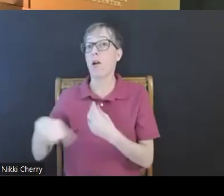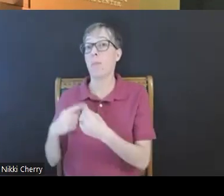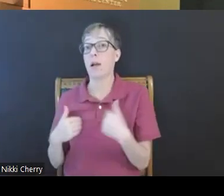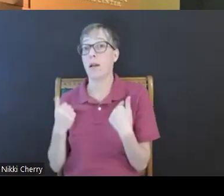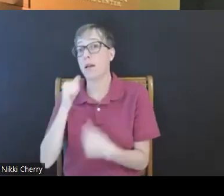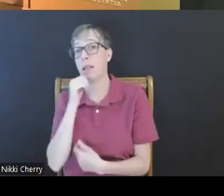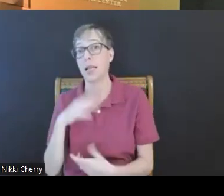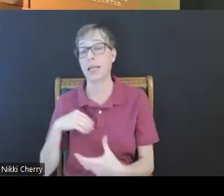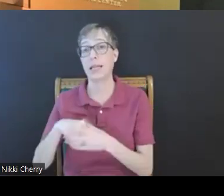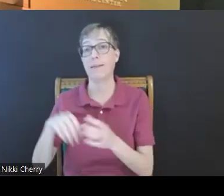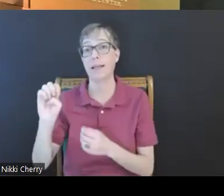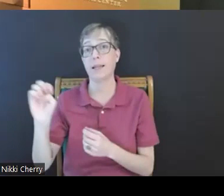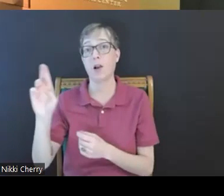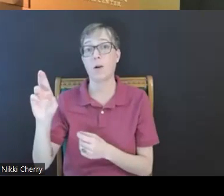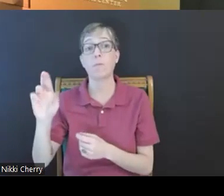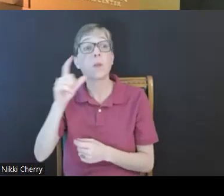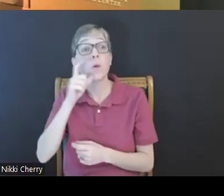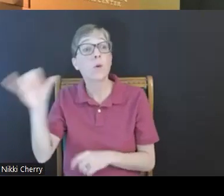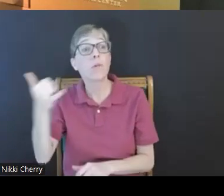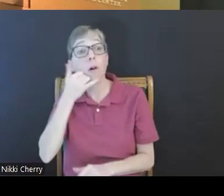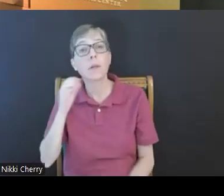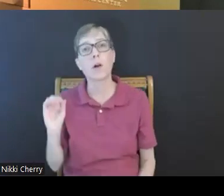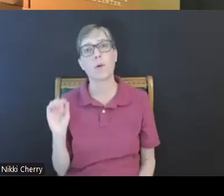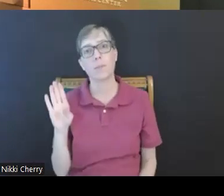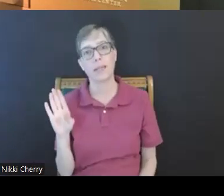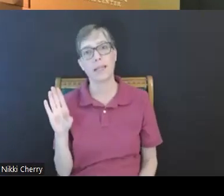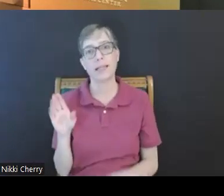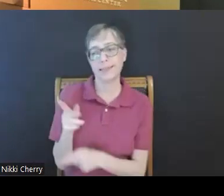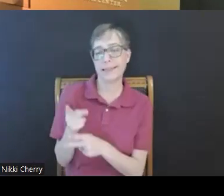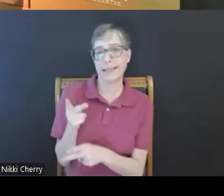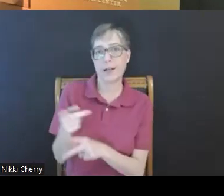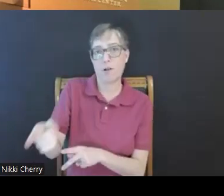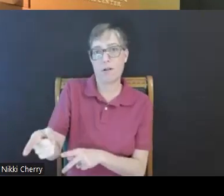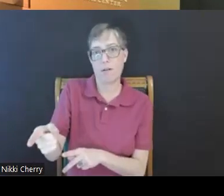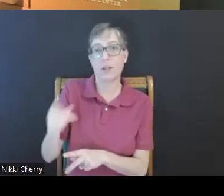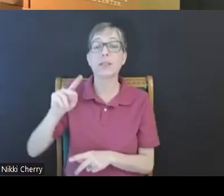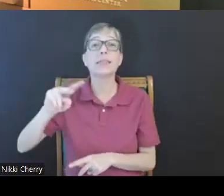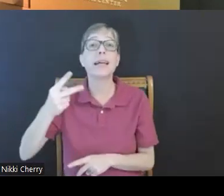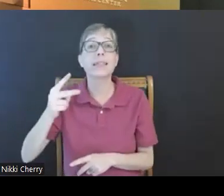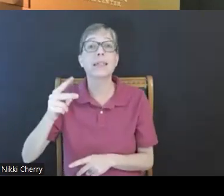OB uh who was taking care of her she was in her second trimester she had diabetes she had type